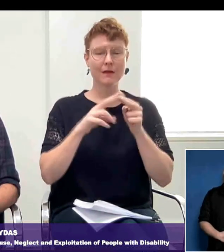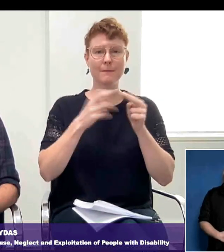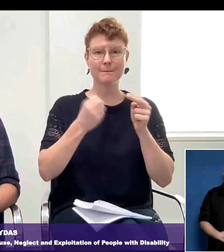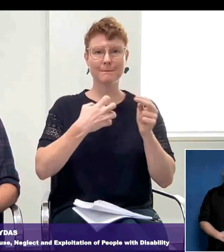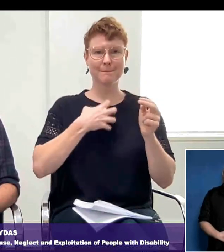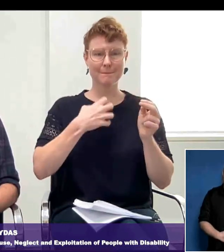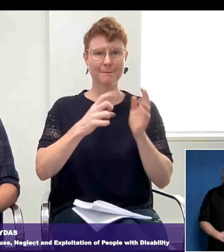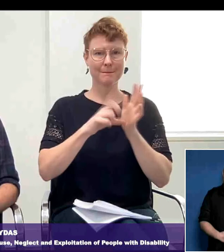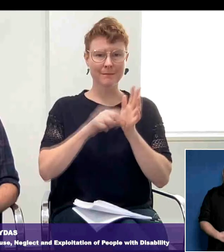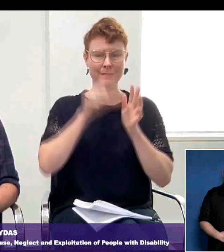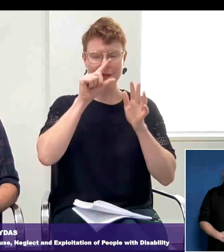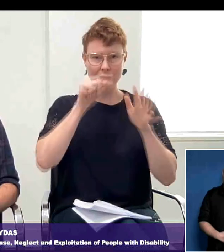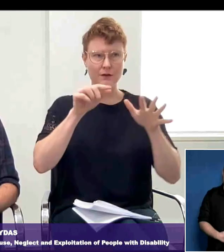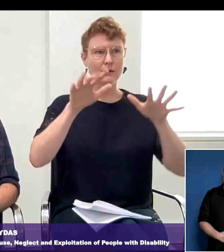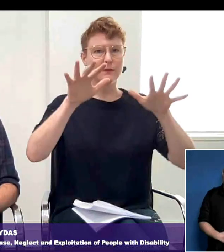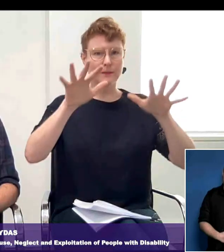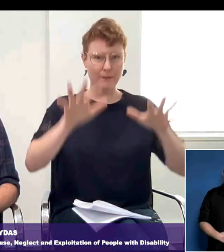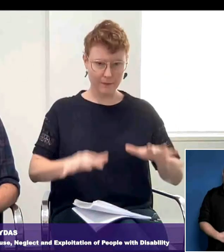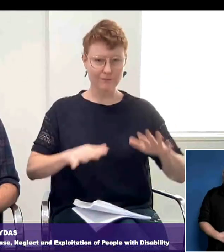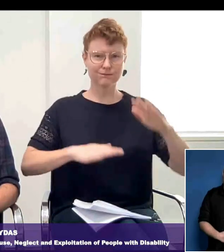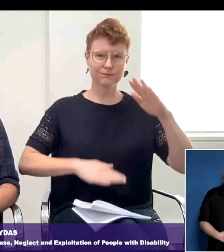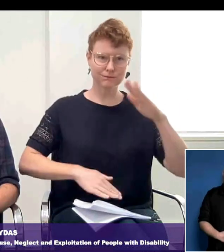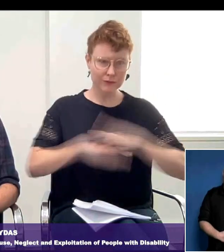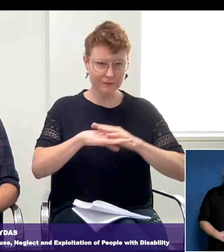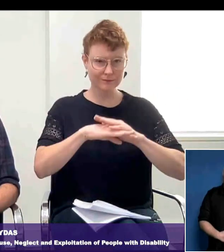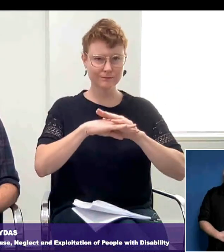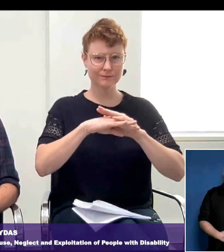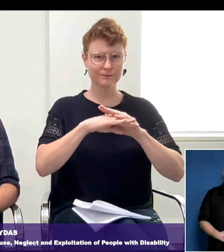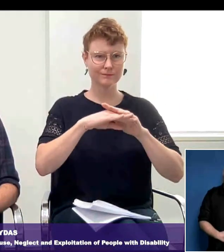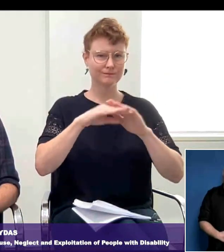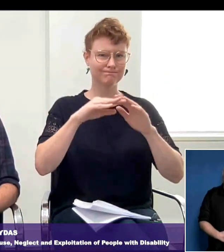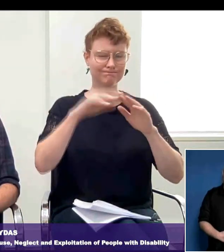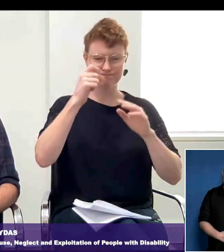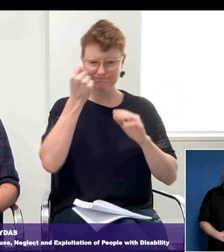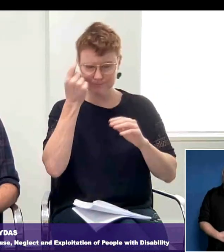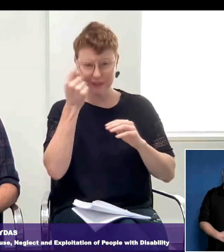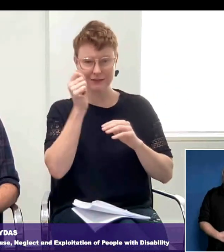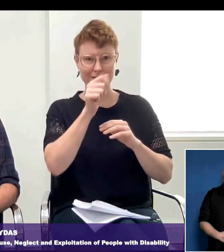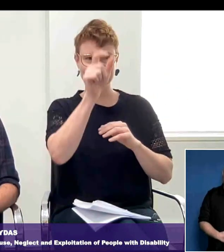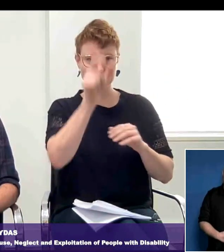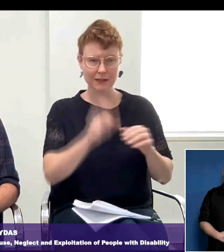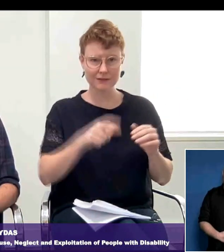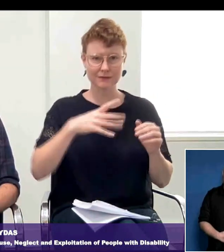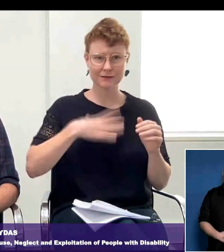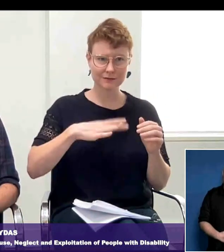they are not churning people along, so that they have more time to completely understand